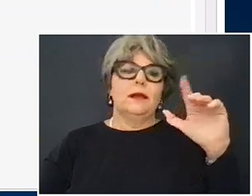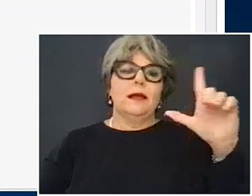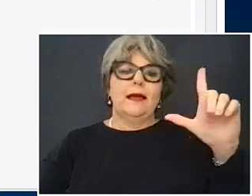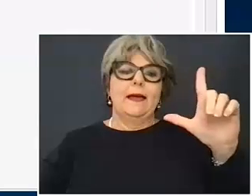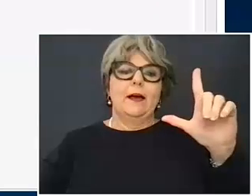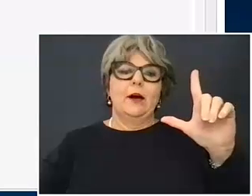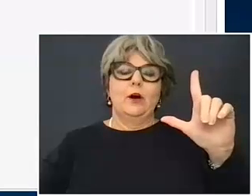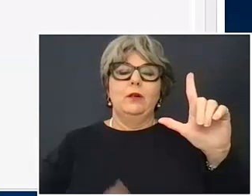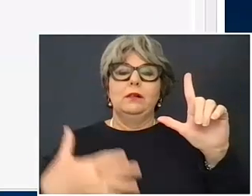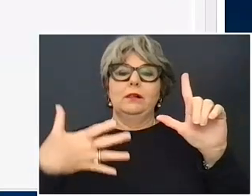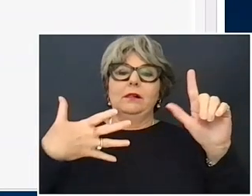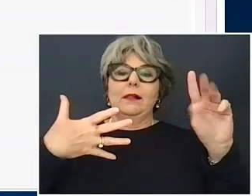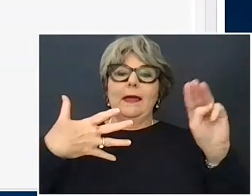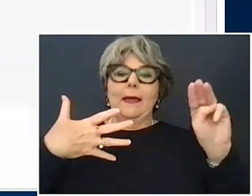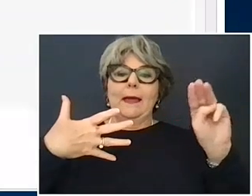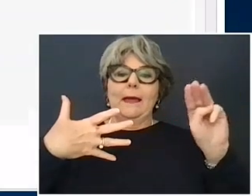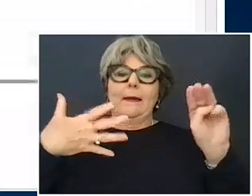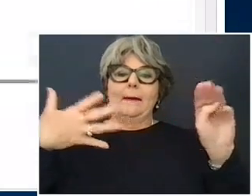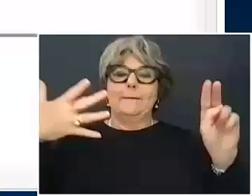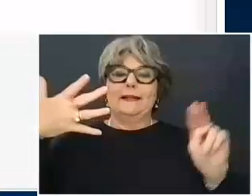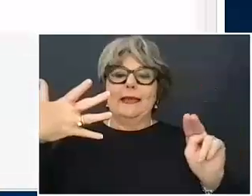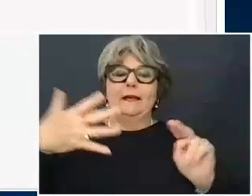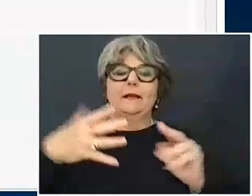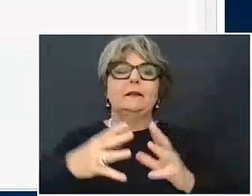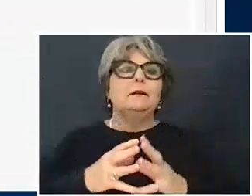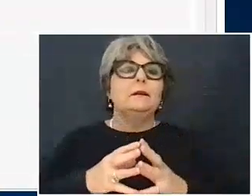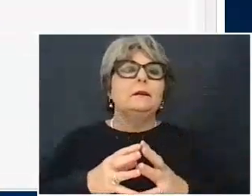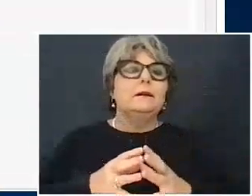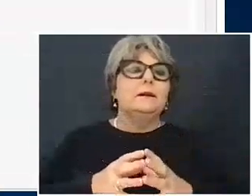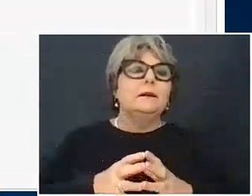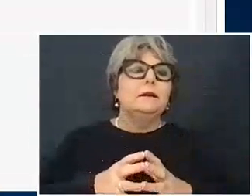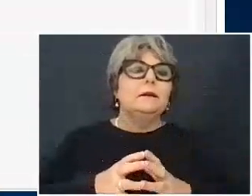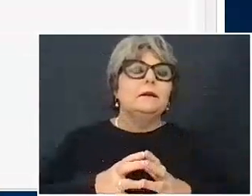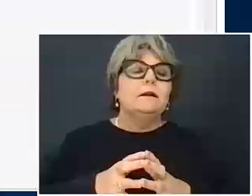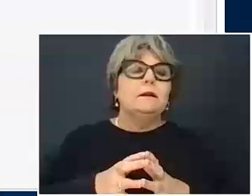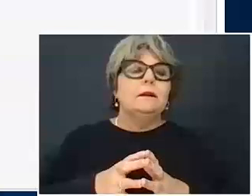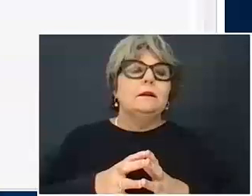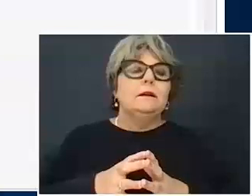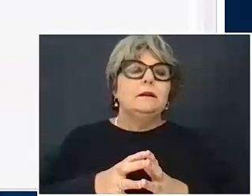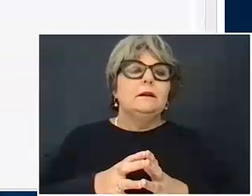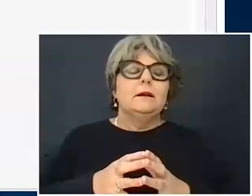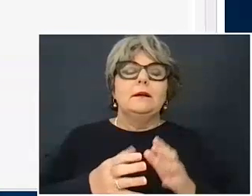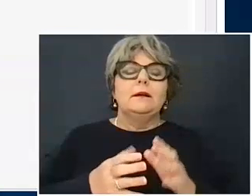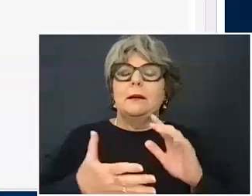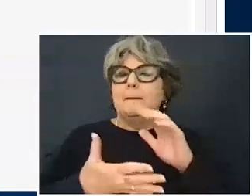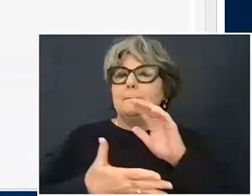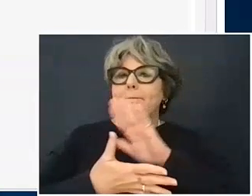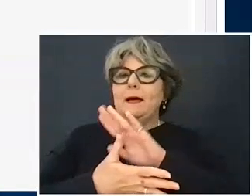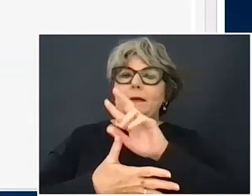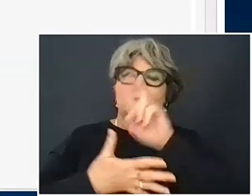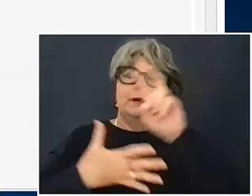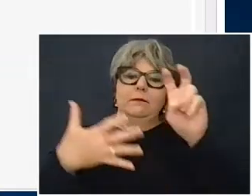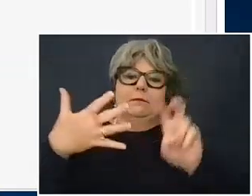Yeah, I think we're going to have a lot of discussion maybe on (m). So maybe let's just look at- and we just